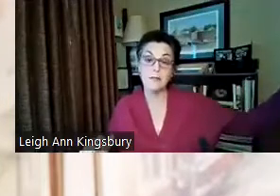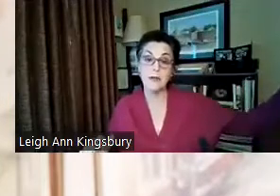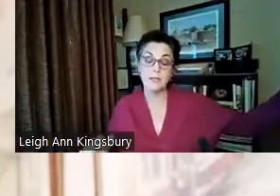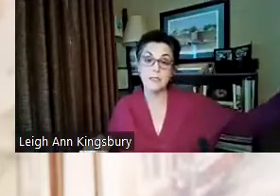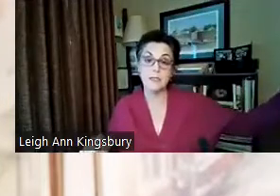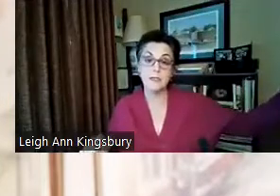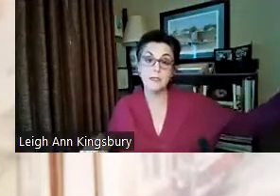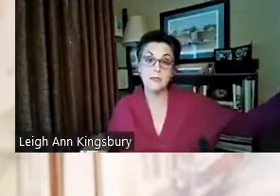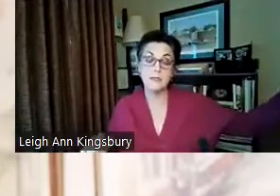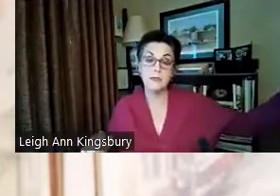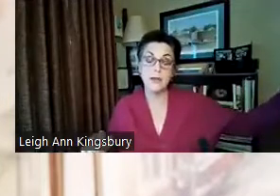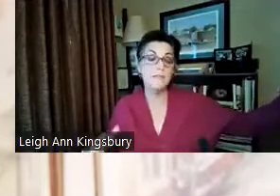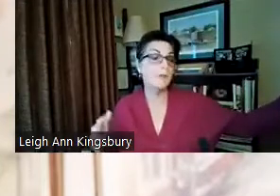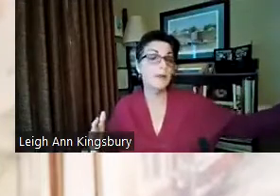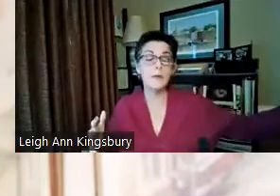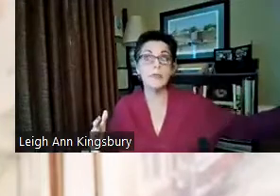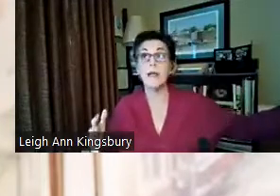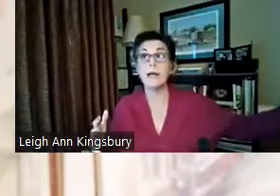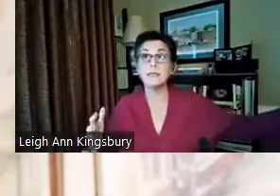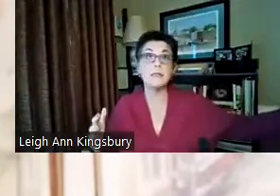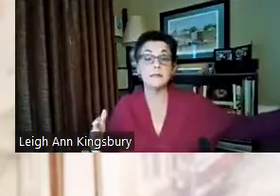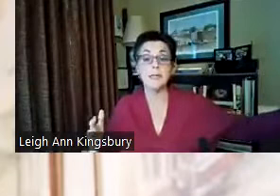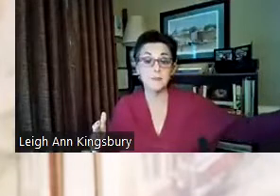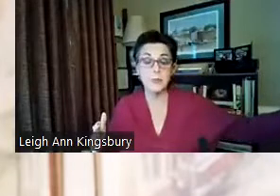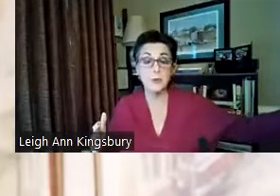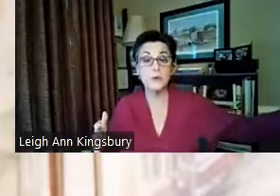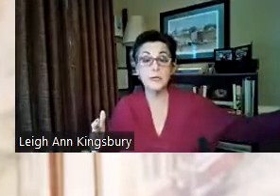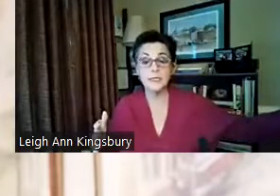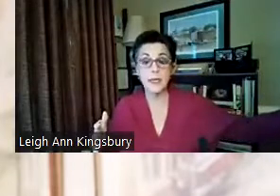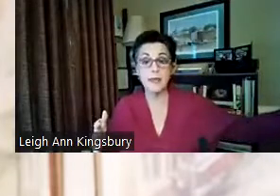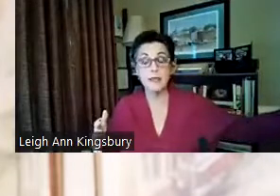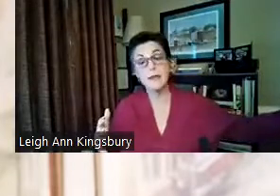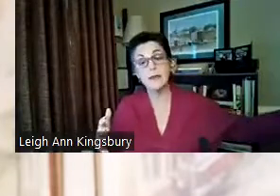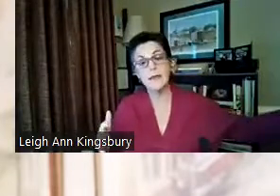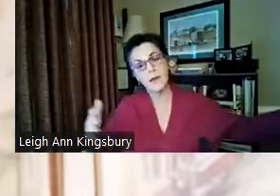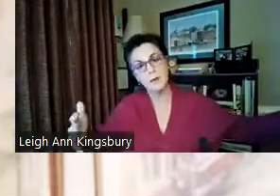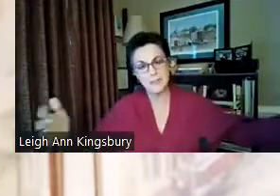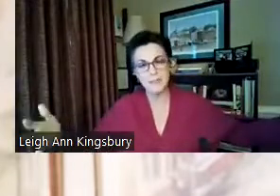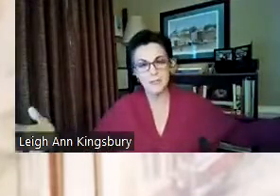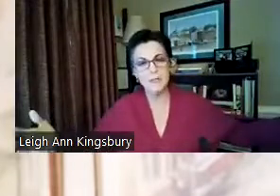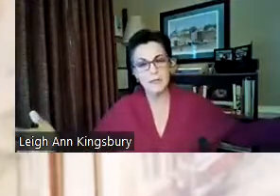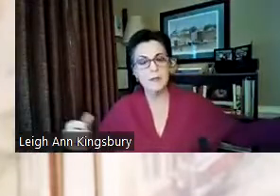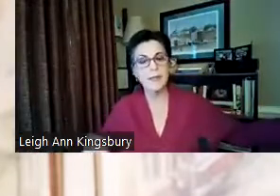healthcare decision. I've planned with lots and lots and lots of people who can say, I want my sister to help me make a